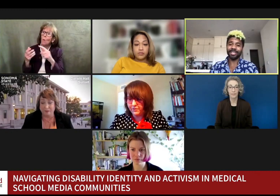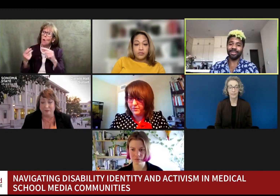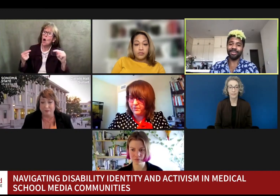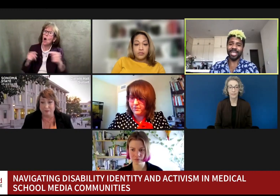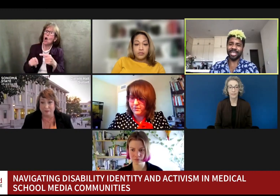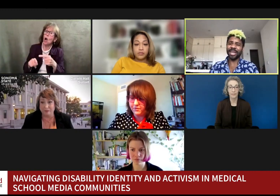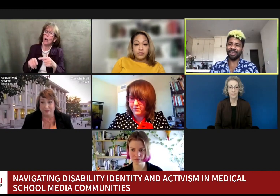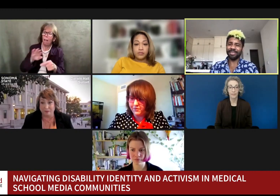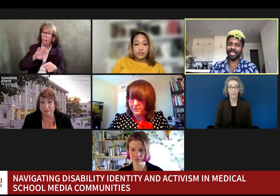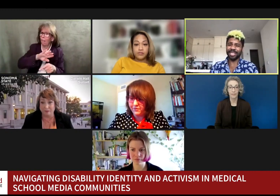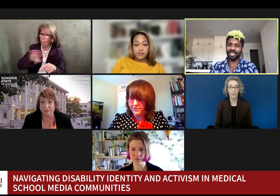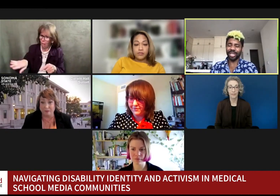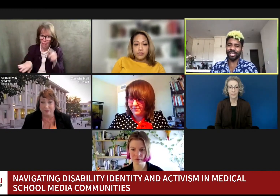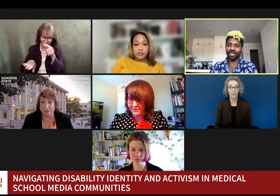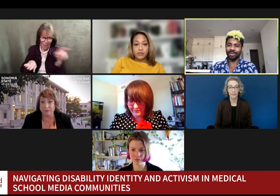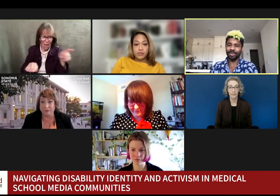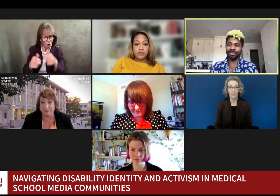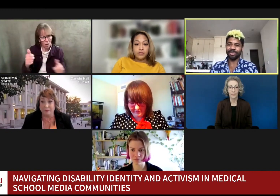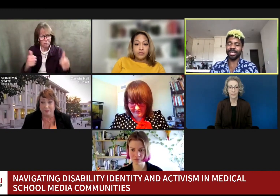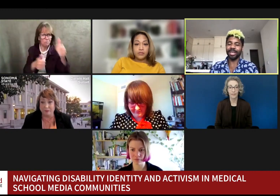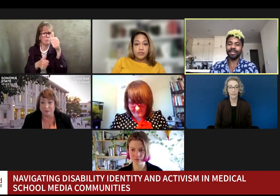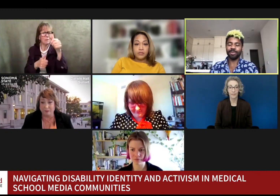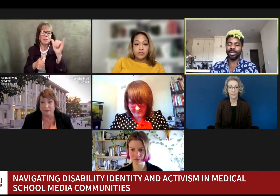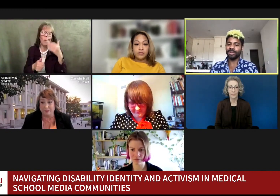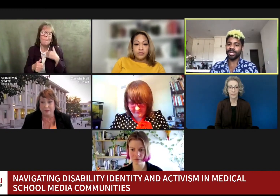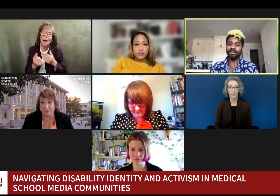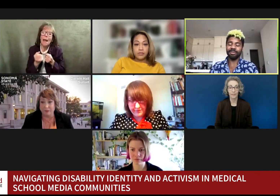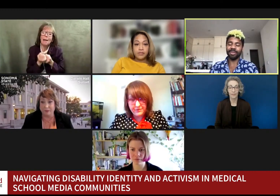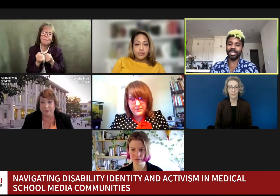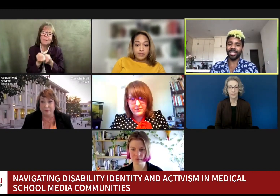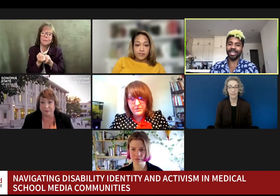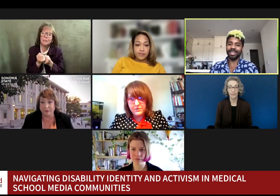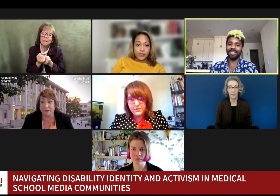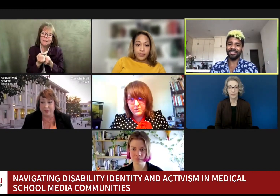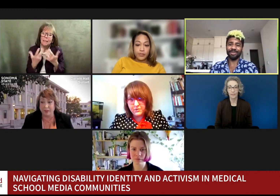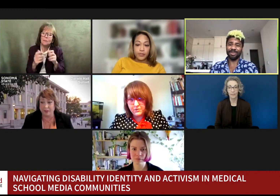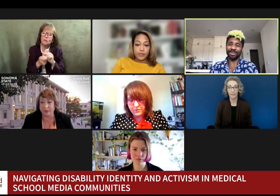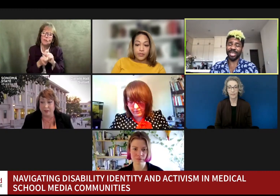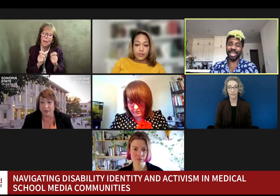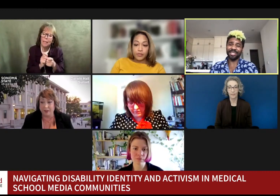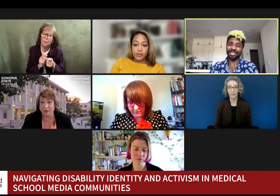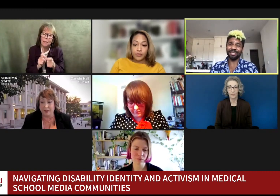So, that's how my advocacy has changed a little bit of like, just be yourself, and sometimes don't engage to.